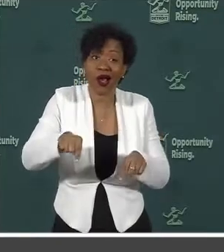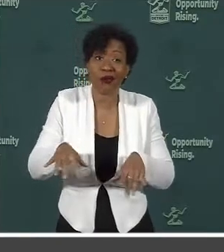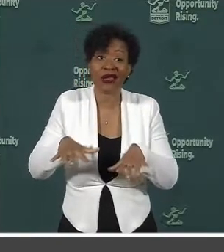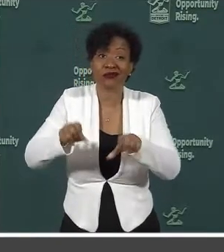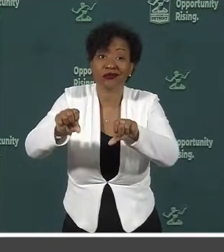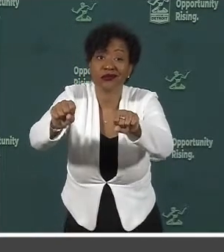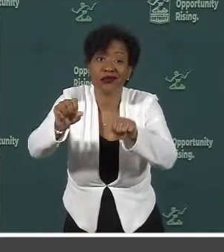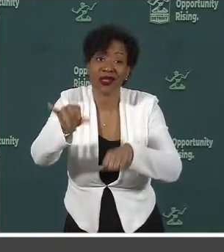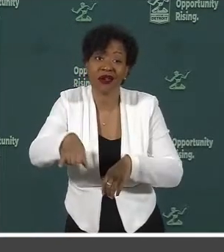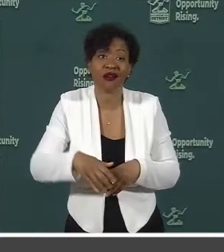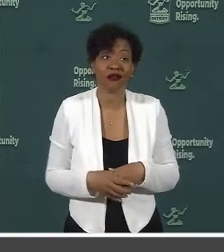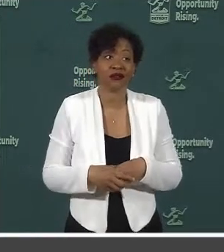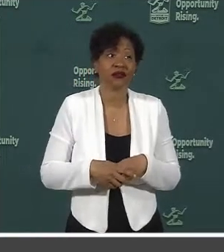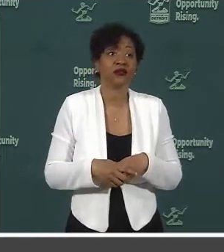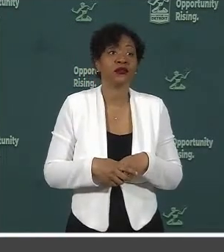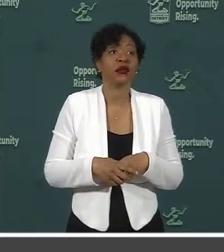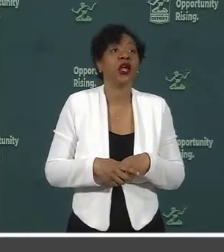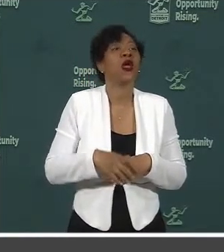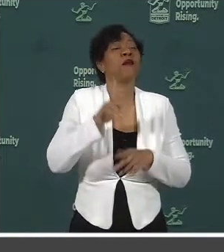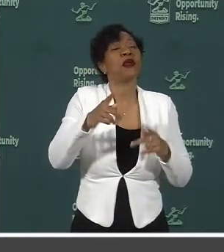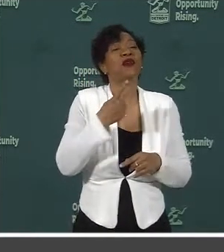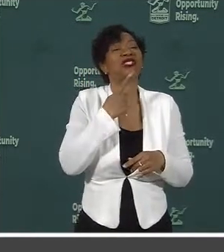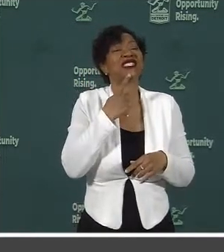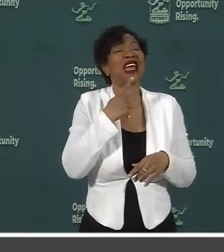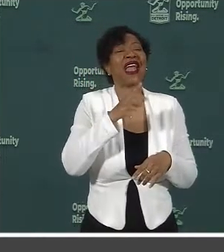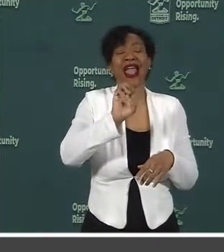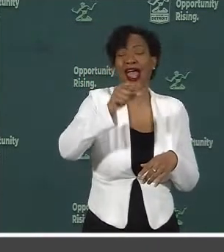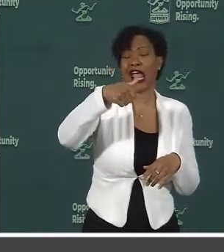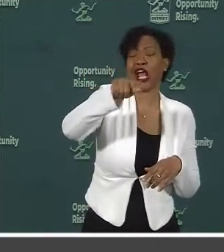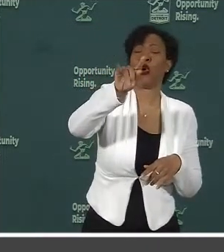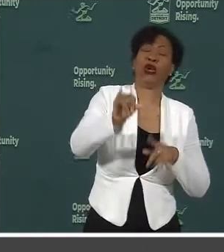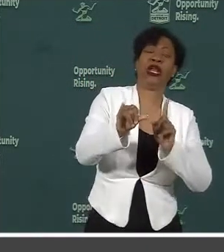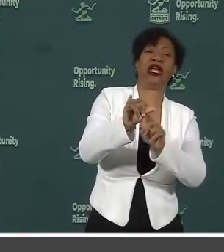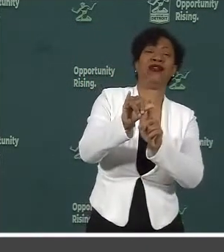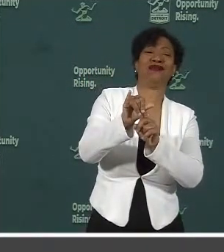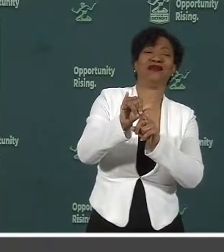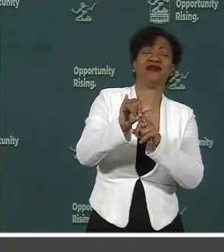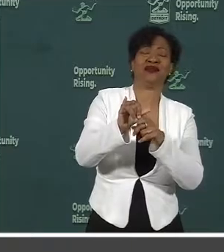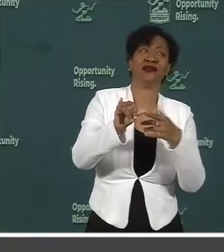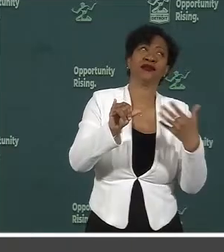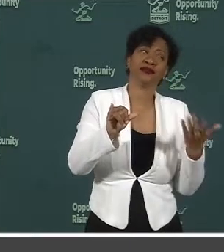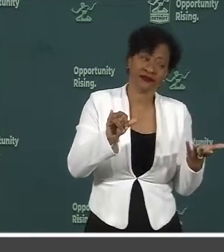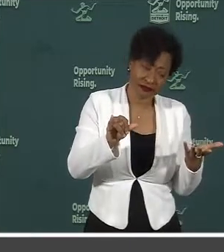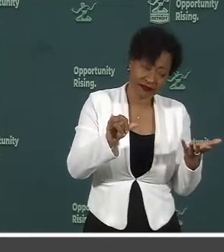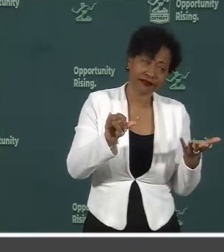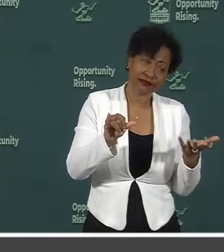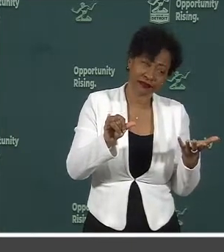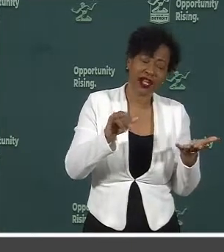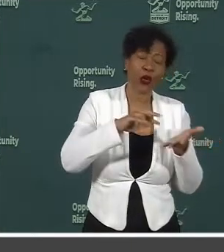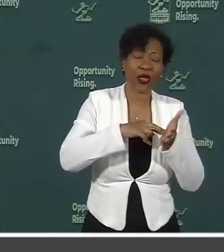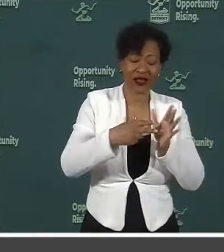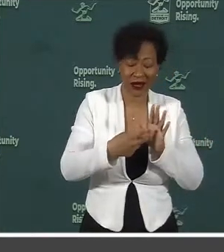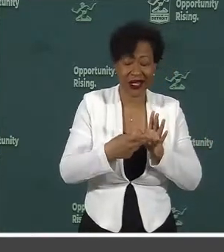TO ME IS WHAT EQUITY IS IN EVERYBODY WHO GREW UP IN THE CITY KNOWS WHAT I'M TALKING ABOUT THAT YOU MAY HAVE GONE TO